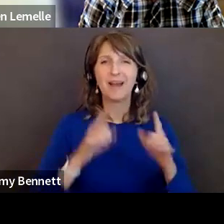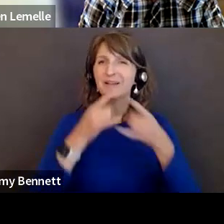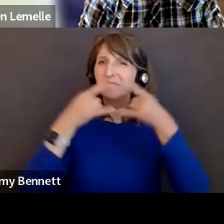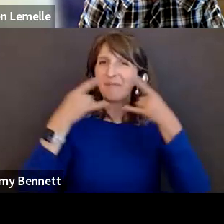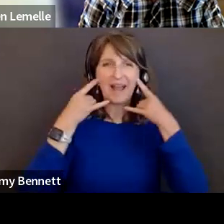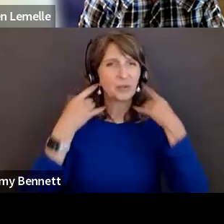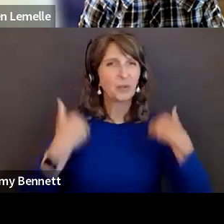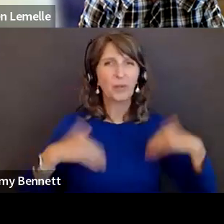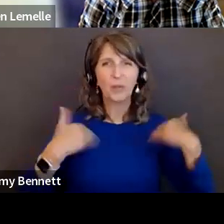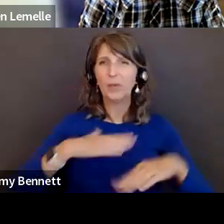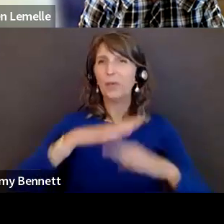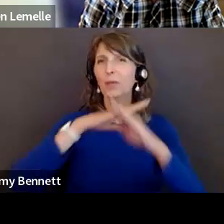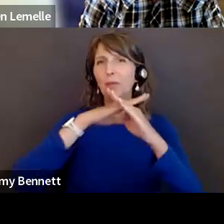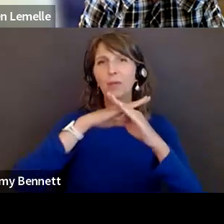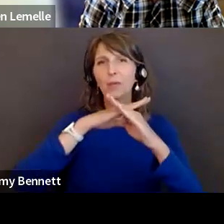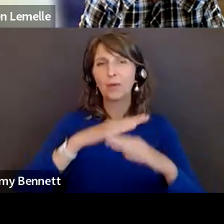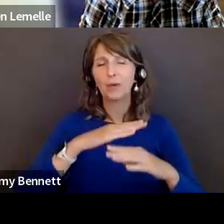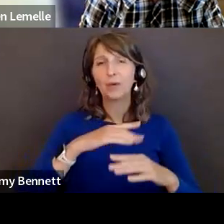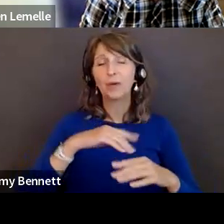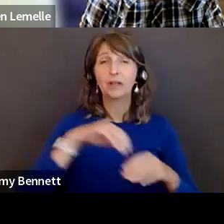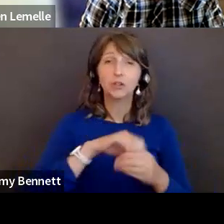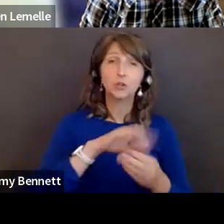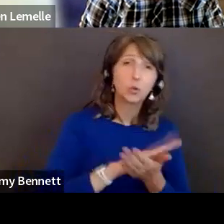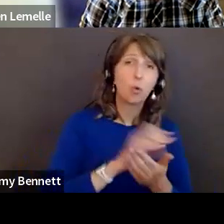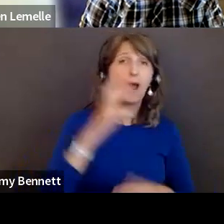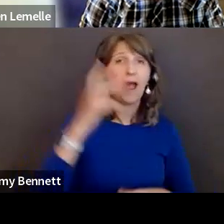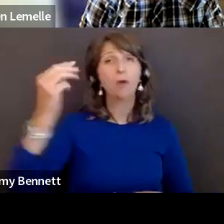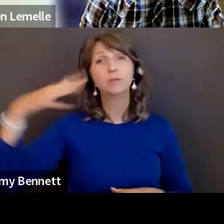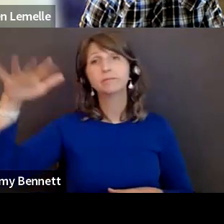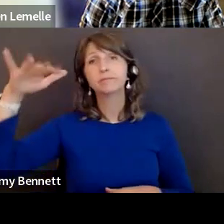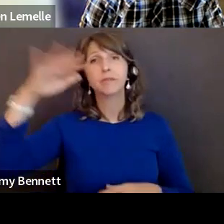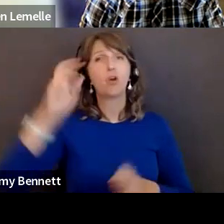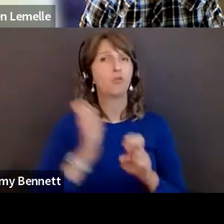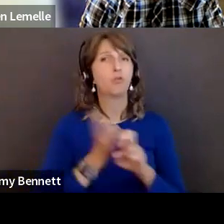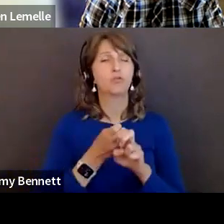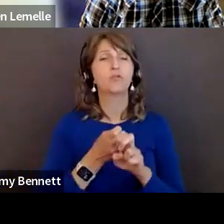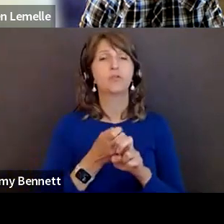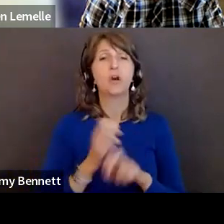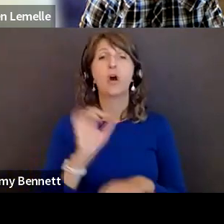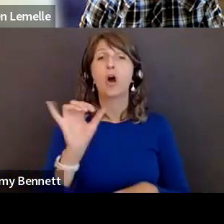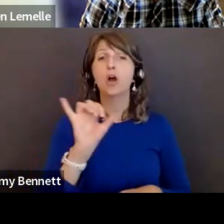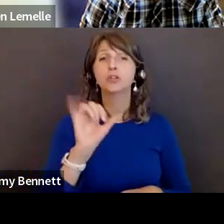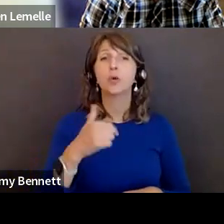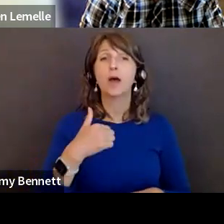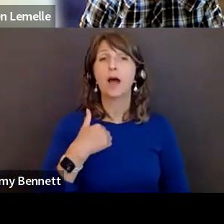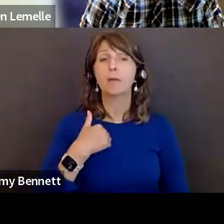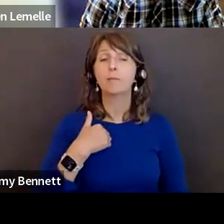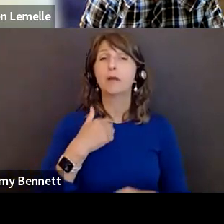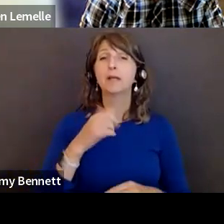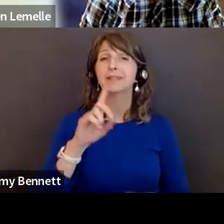Whether in school or just out in the society. So and I'm also if we have major disability services we had measured.